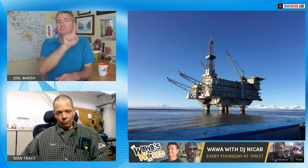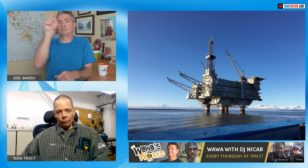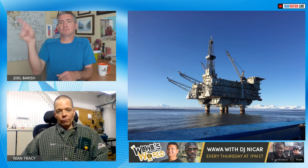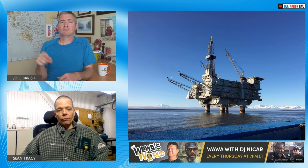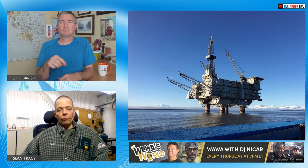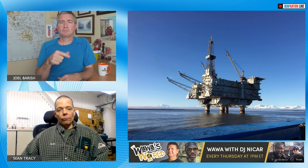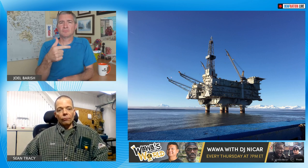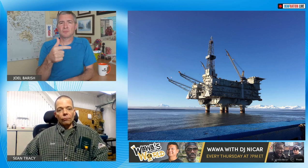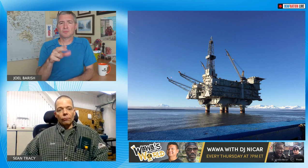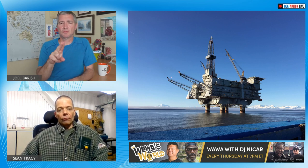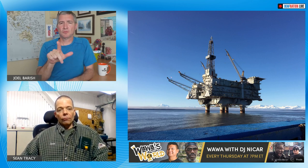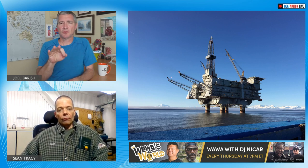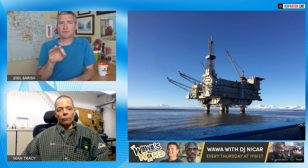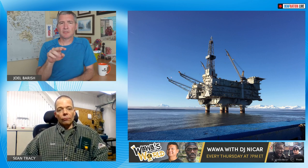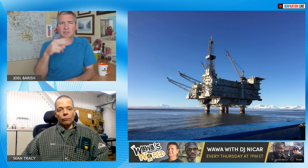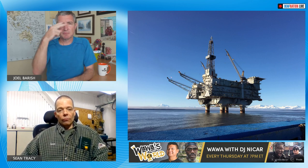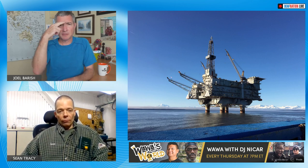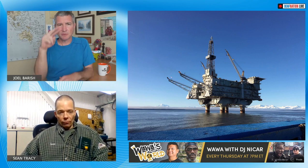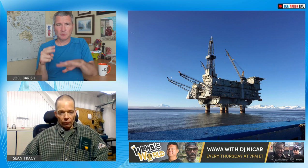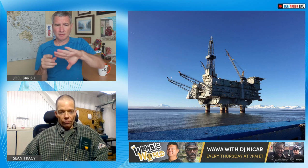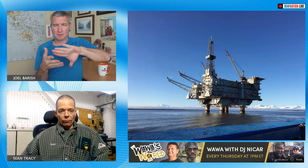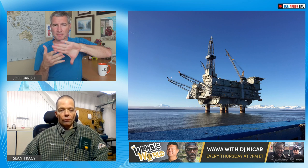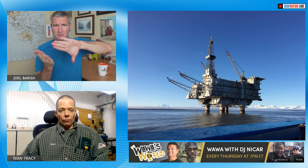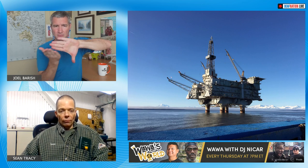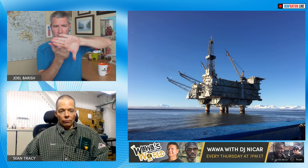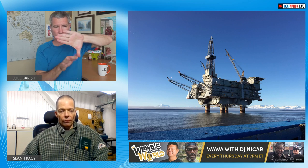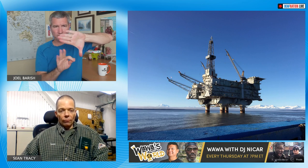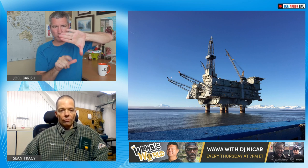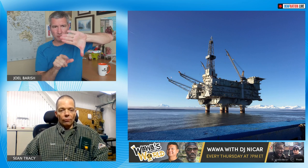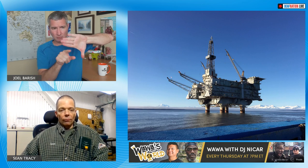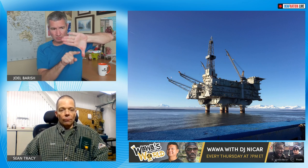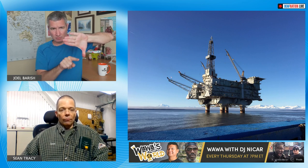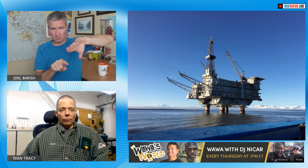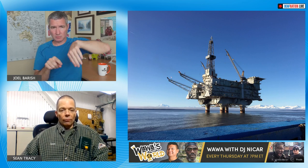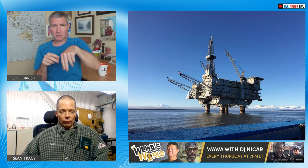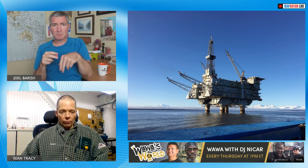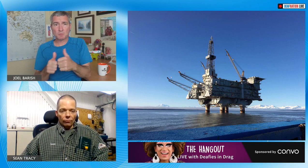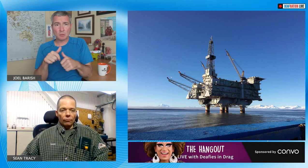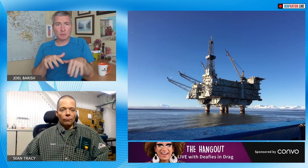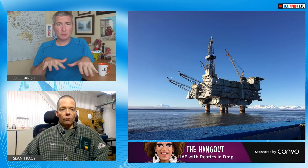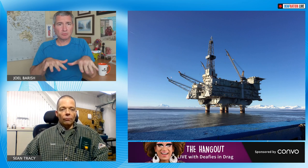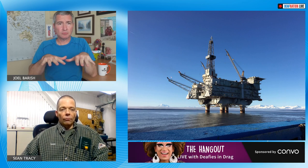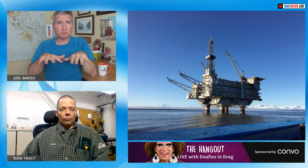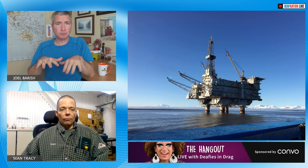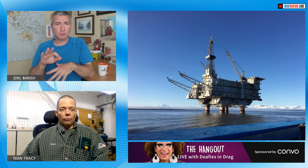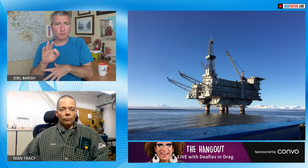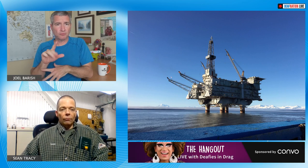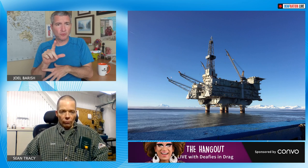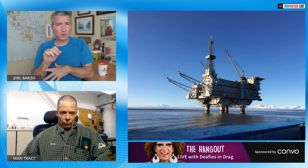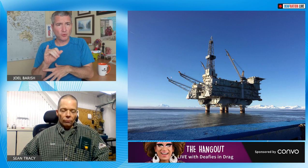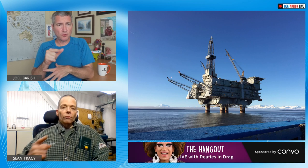But if you were to go to the Gulf of Mexico, most of the platforms there are floating, right?